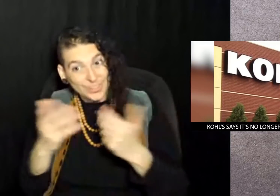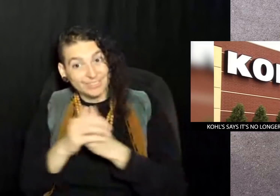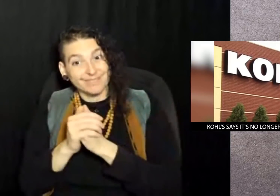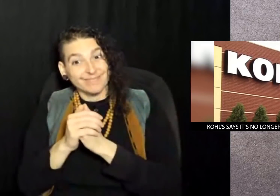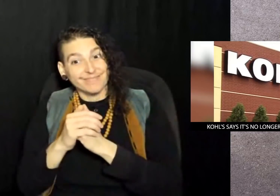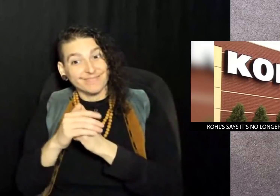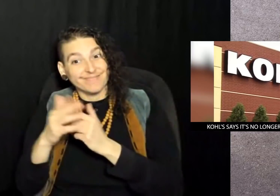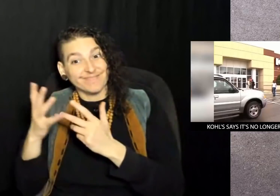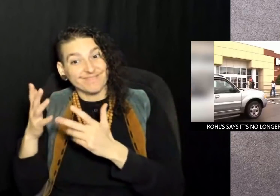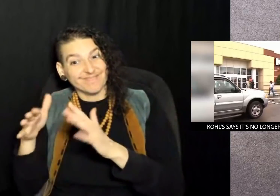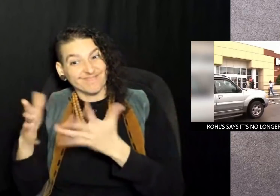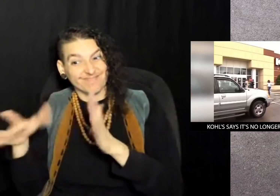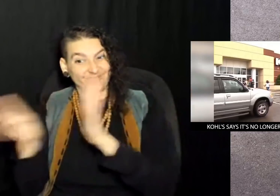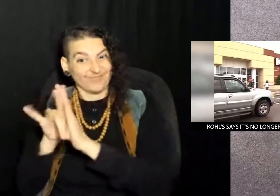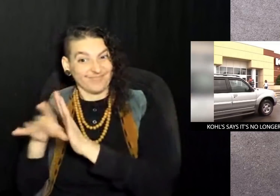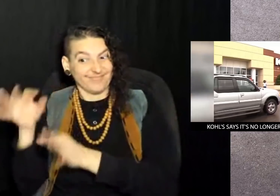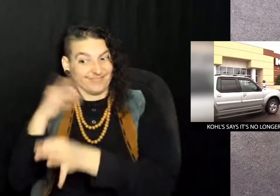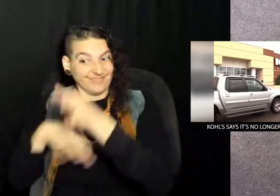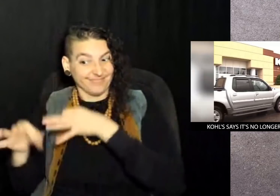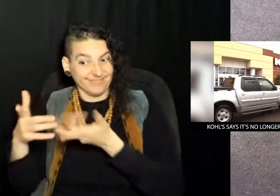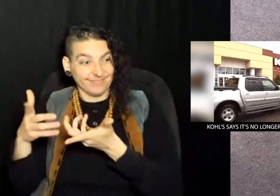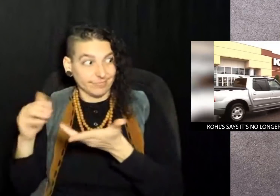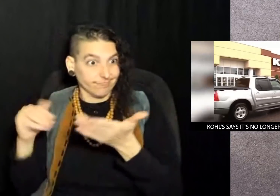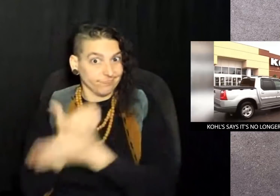it's choosing instead for a reinvention